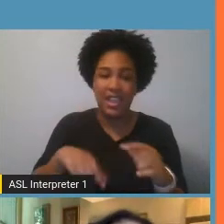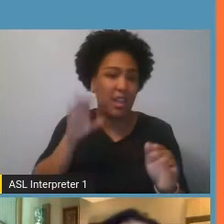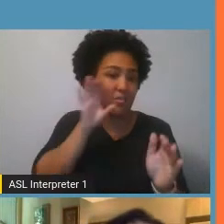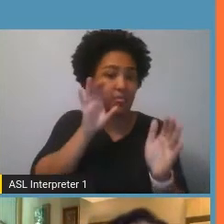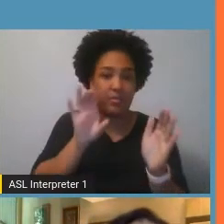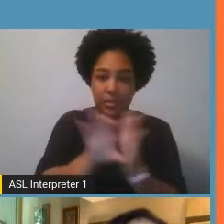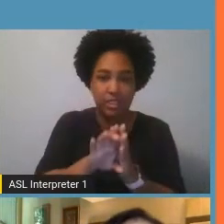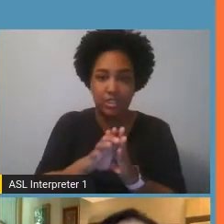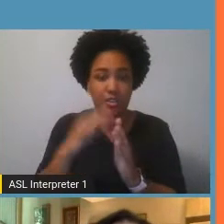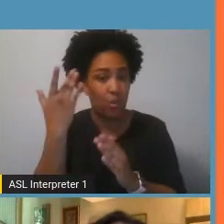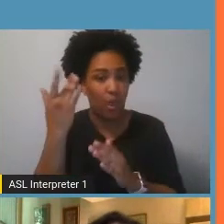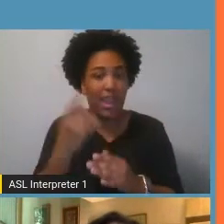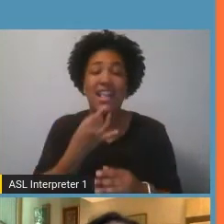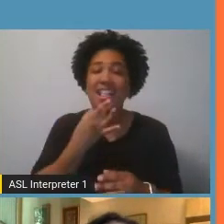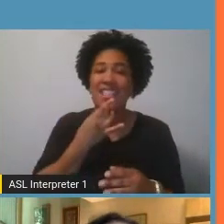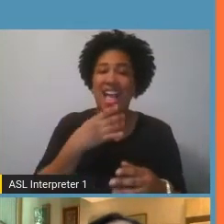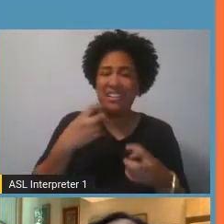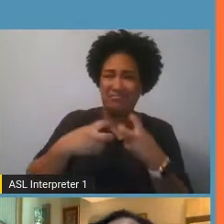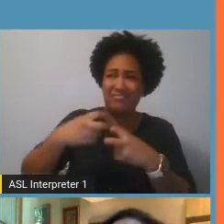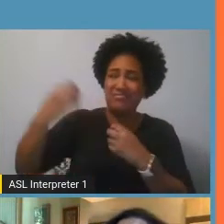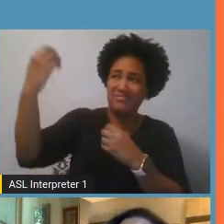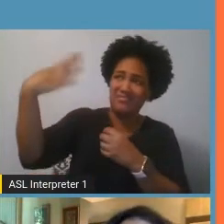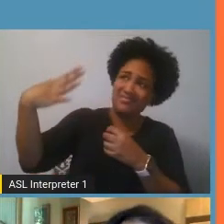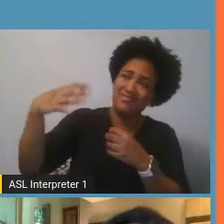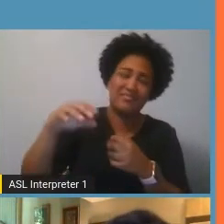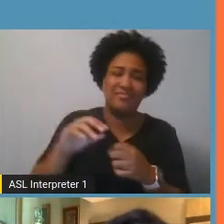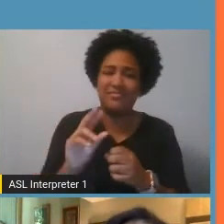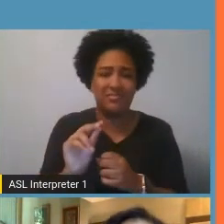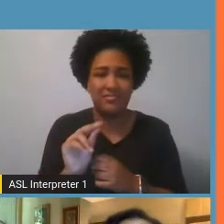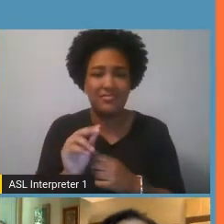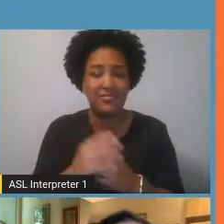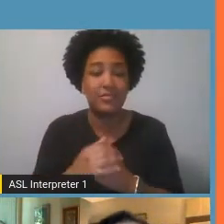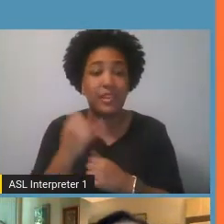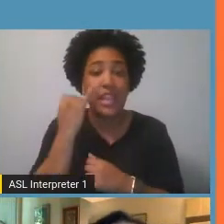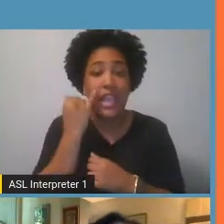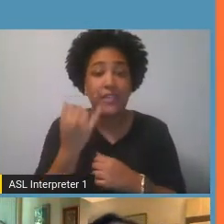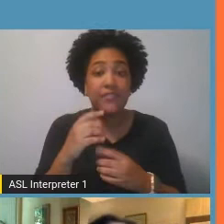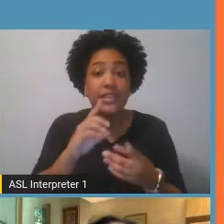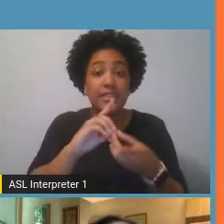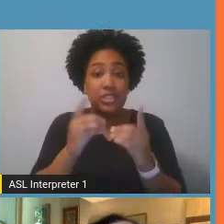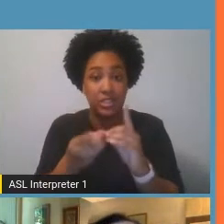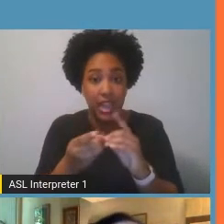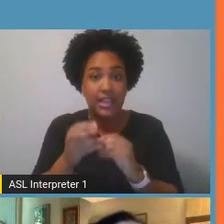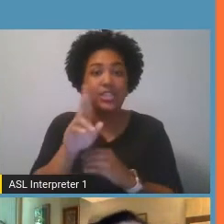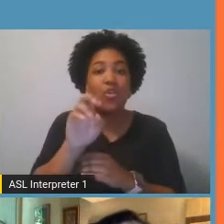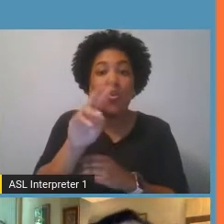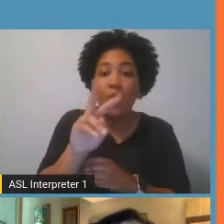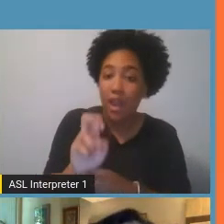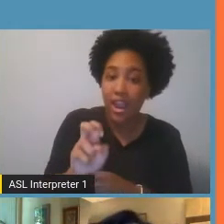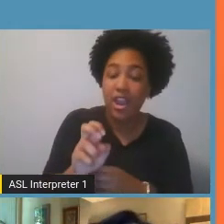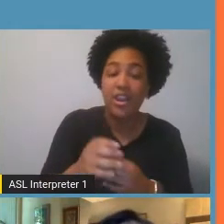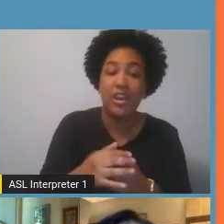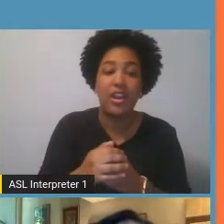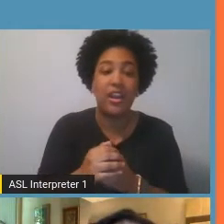lighting issues or preservation issues but if they are digitized and rare, then the institution can